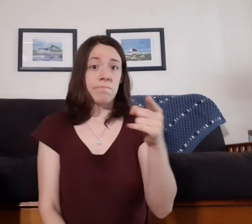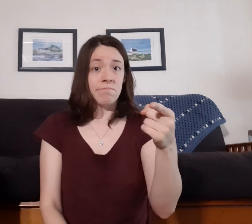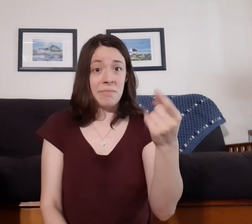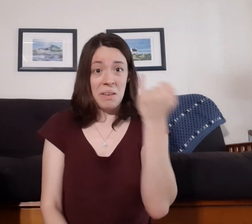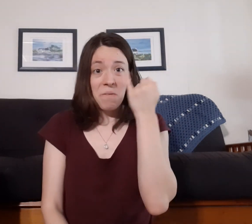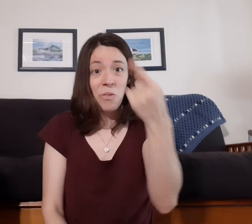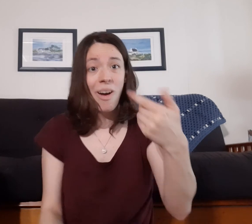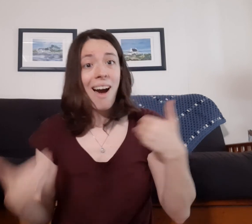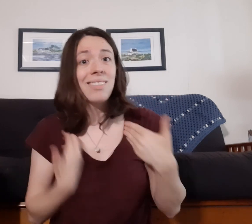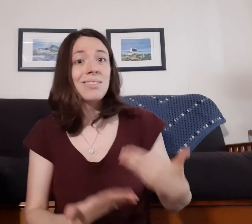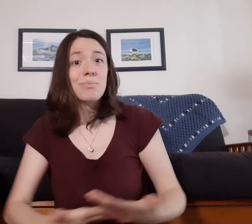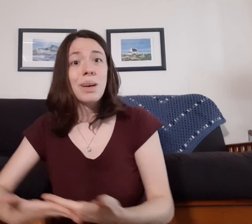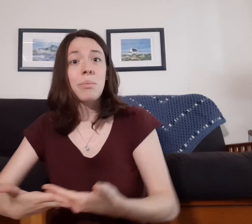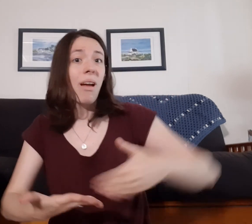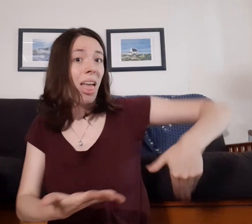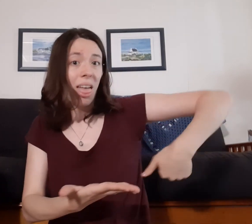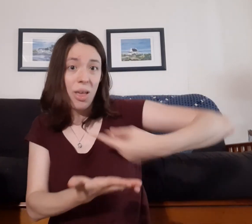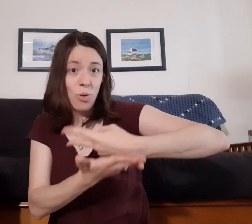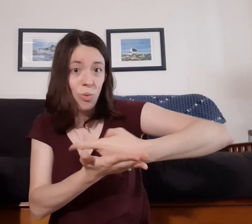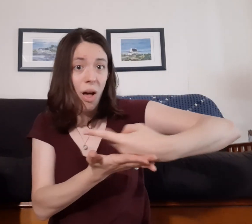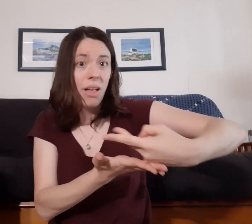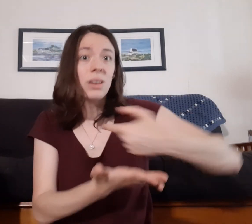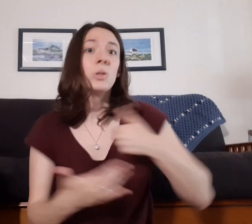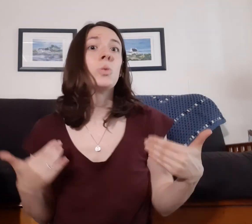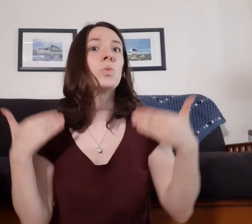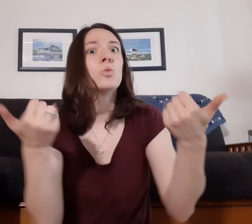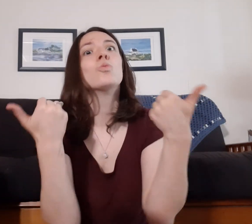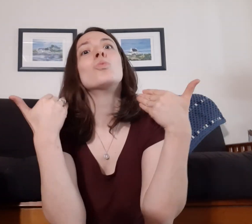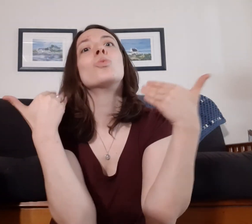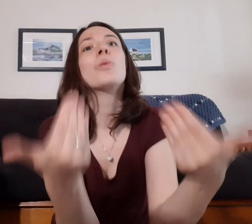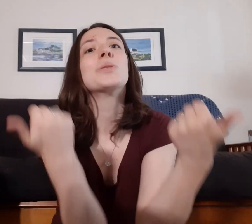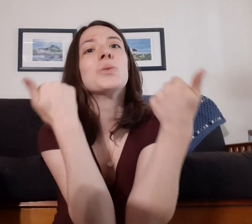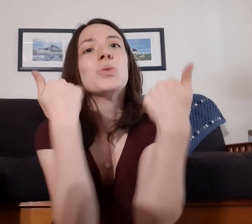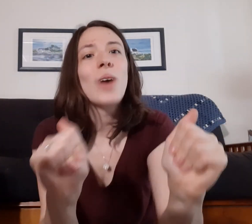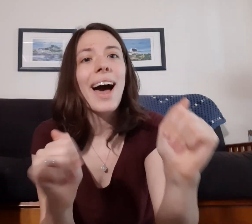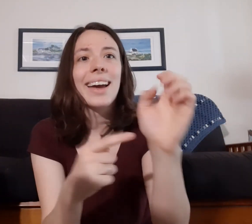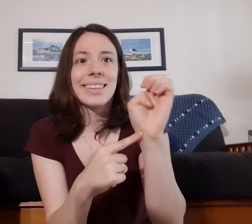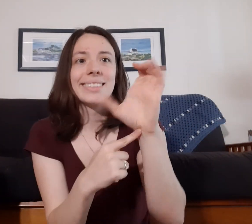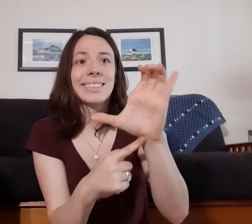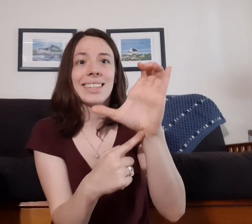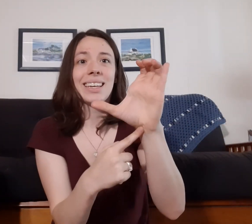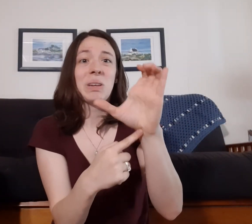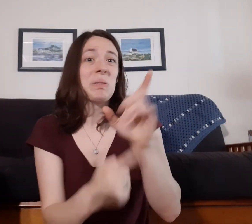If you have a baby who isn't crawling just yet, I recommend you go ahead and try EC!